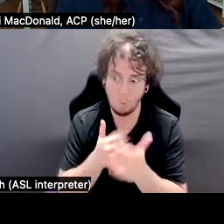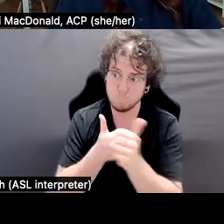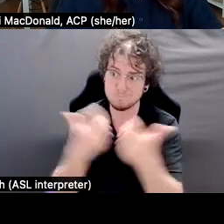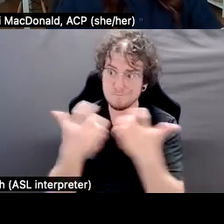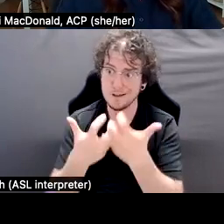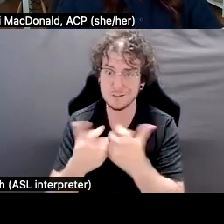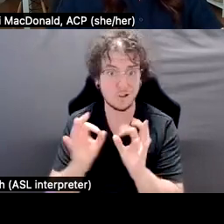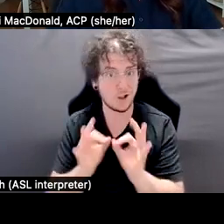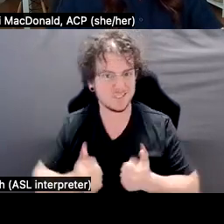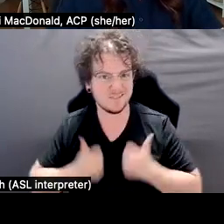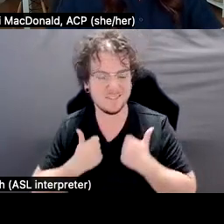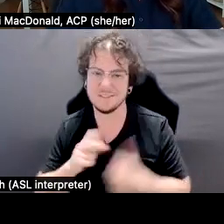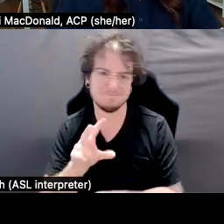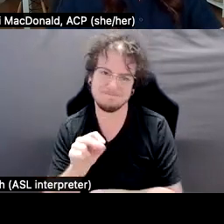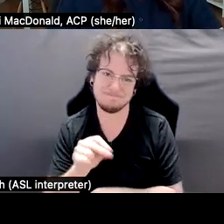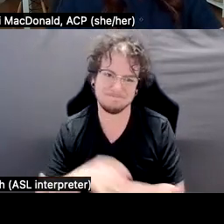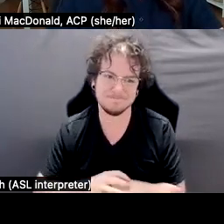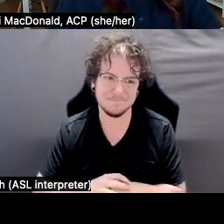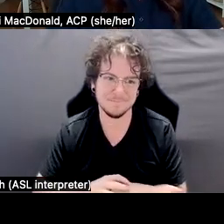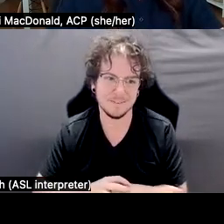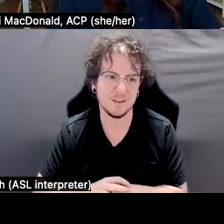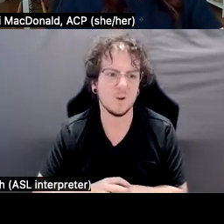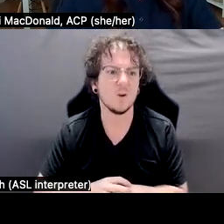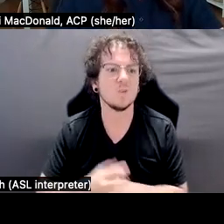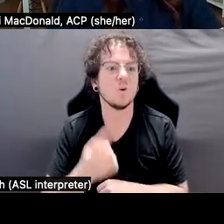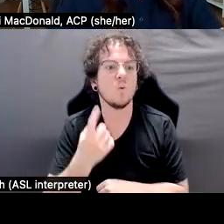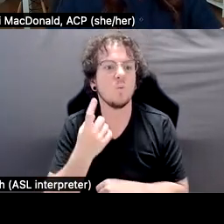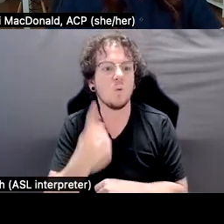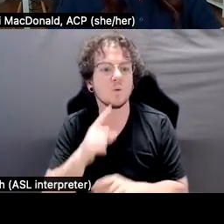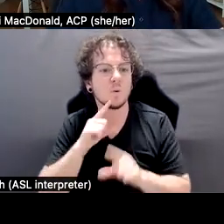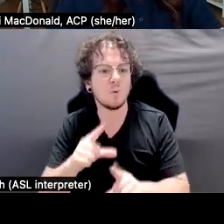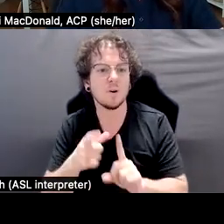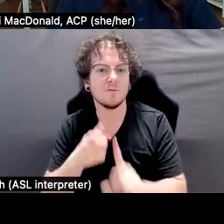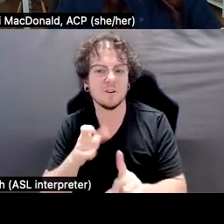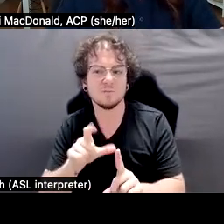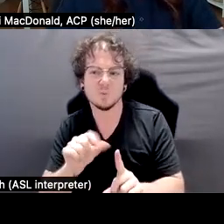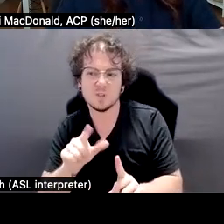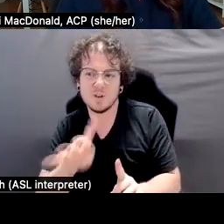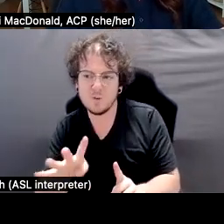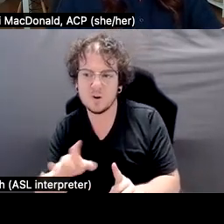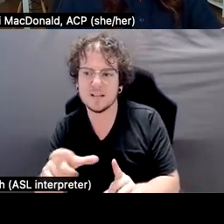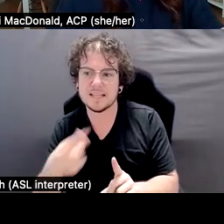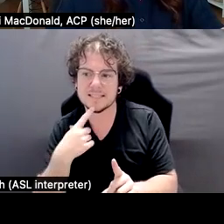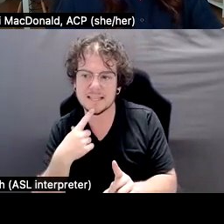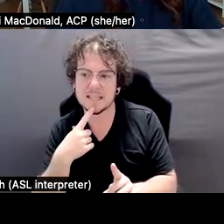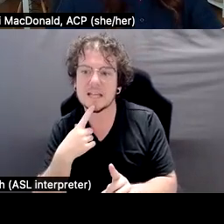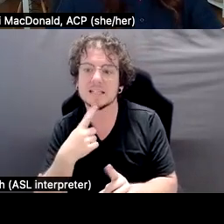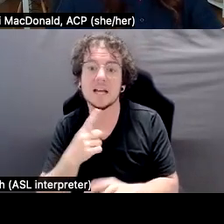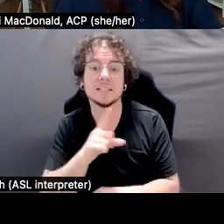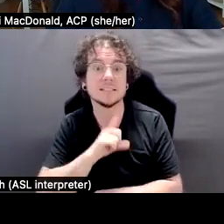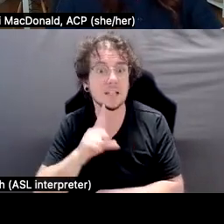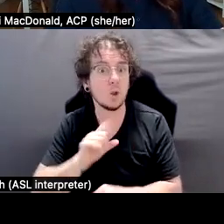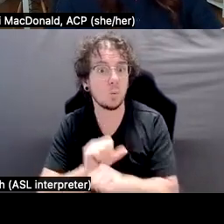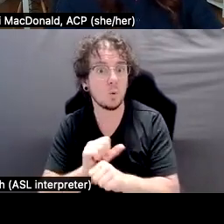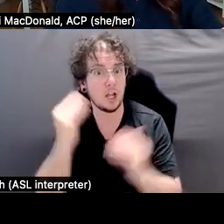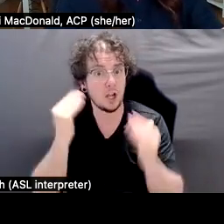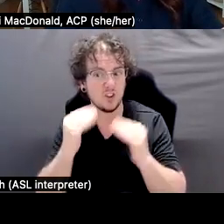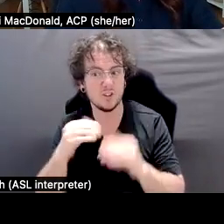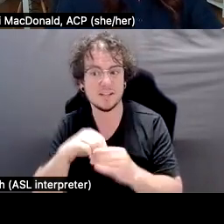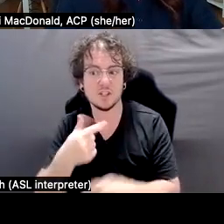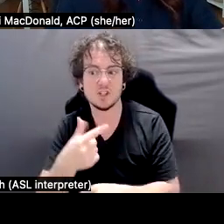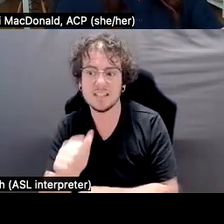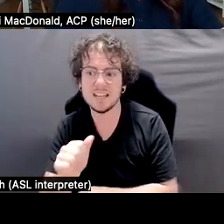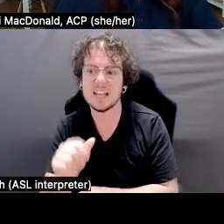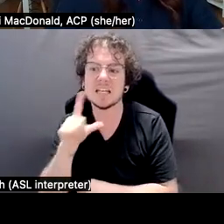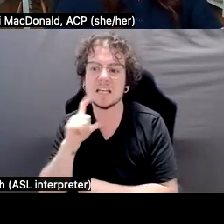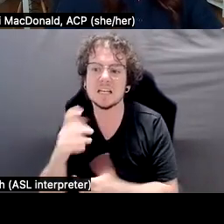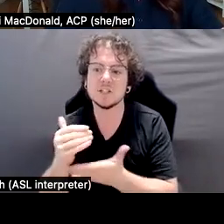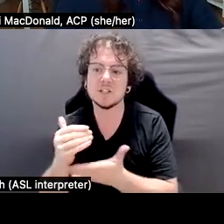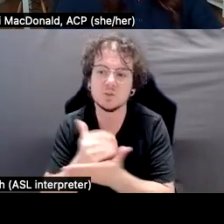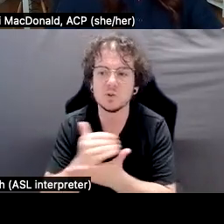in 2024, a single working age adult in the GTA needed to make on average between $61k and $83k